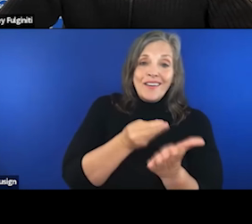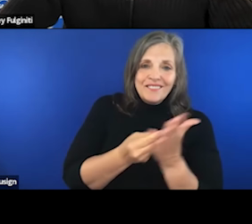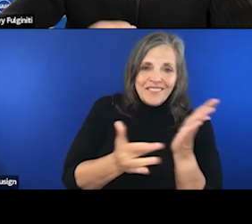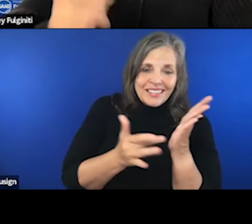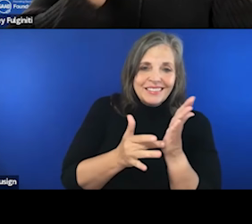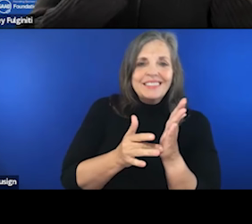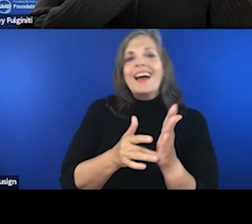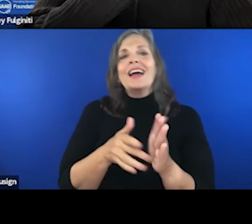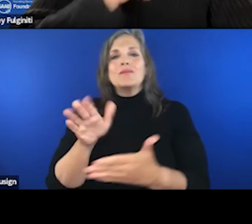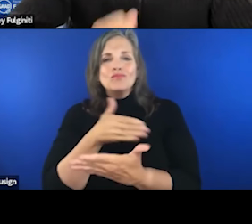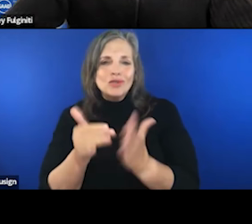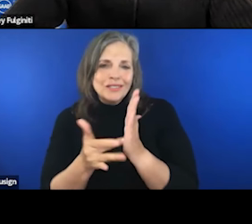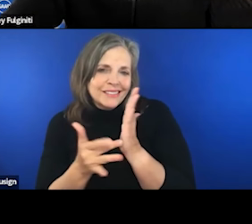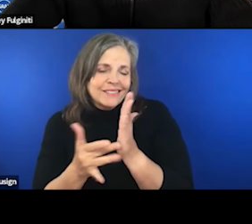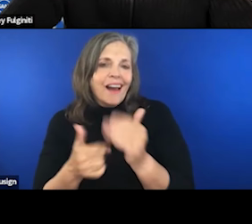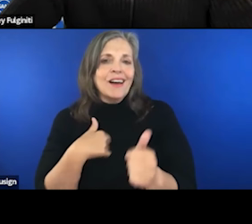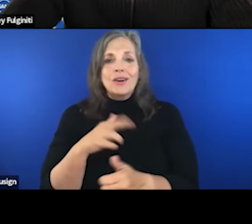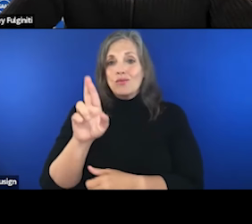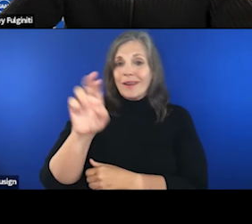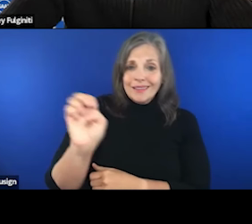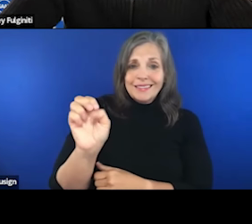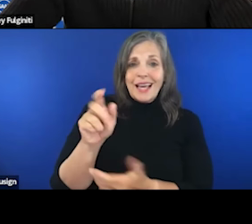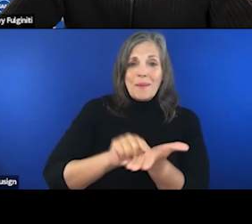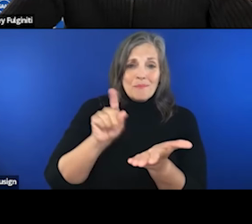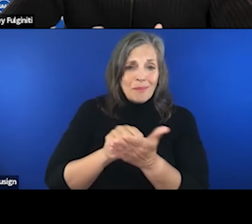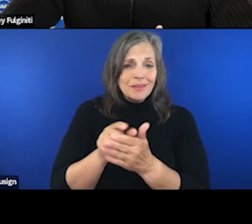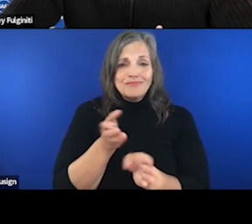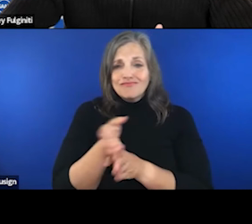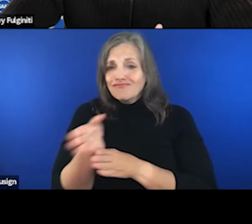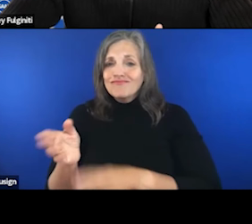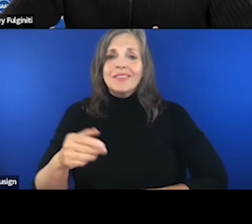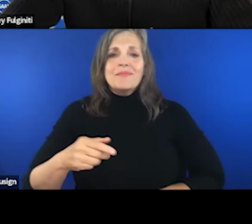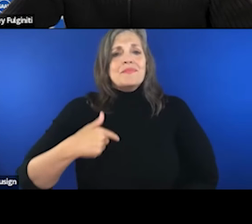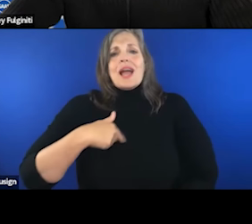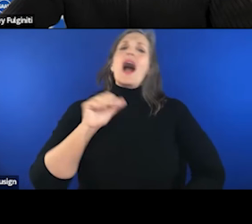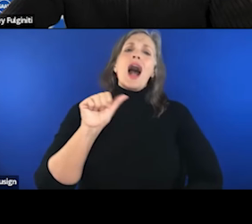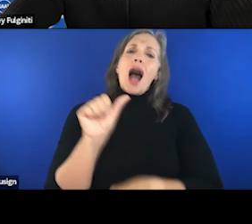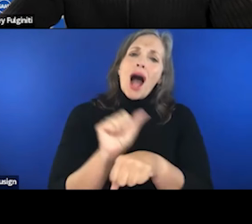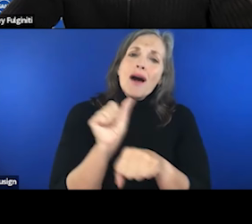real estate publishing industries I've worked at agencies that are large like Saatchi and Deloitte